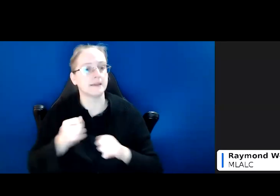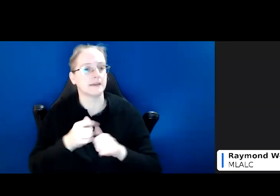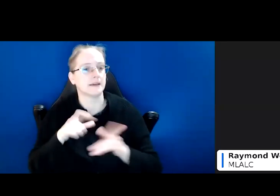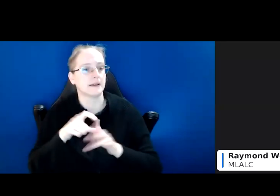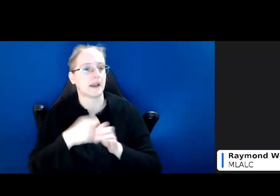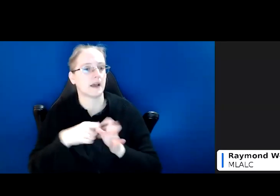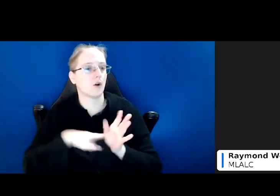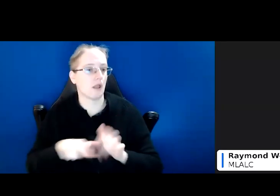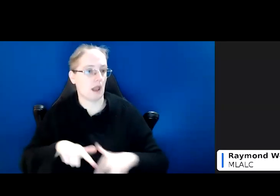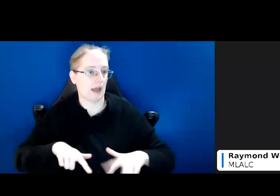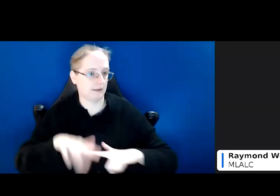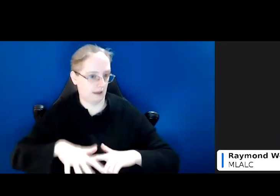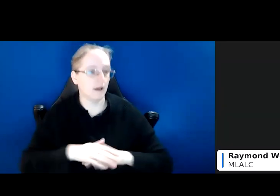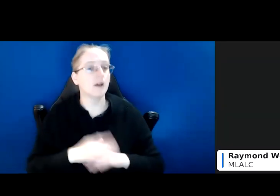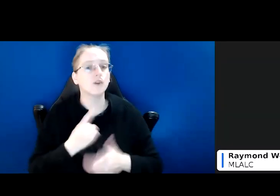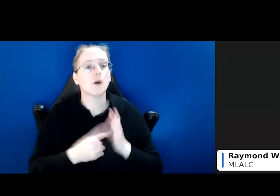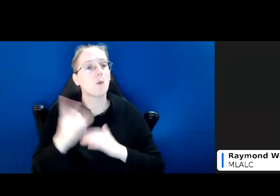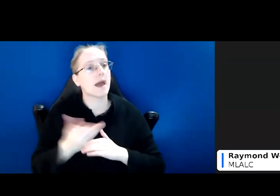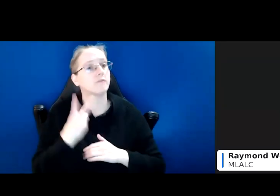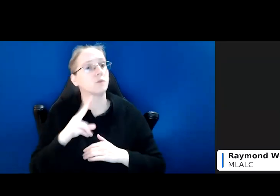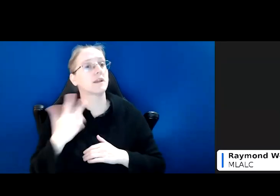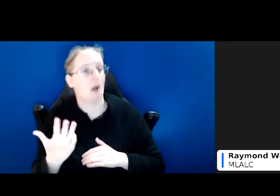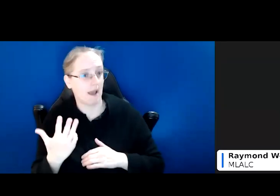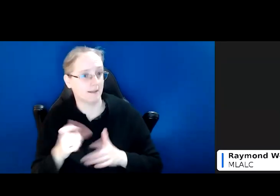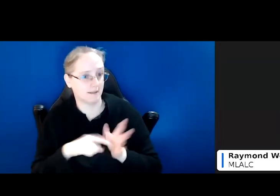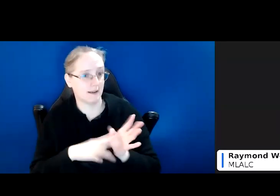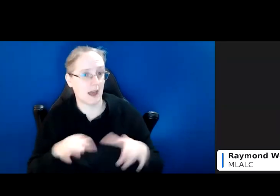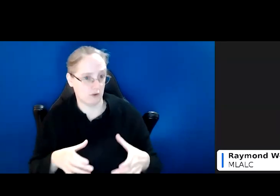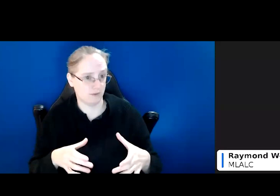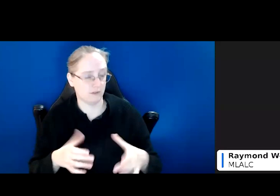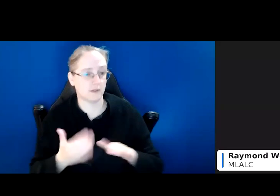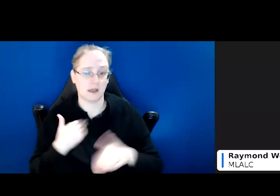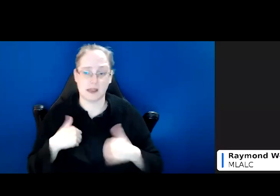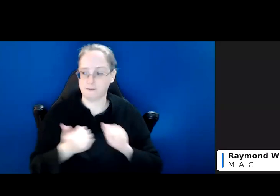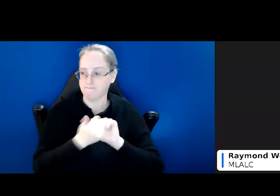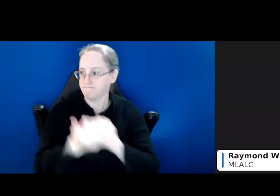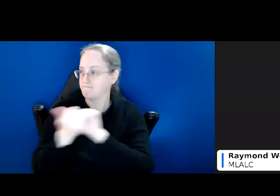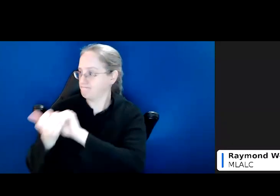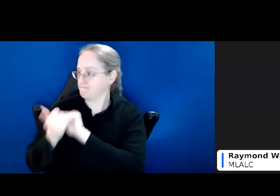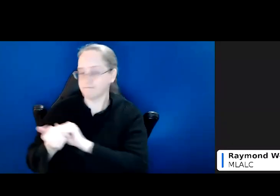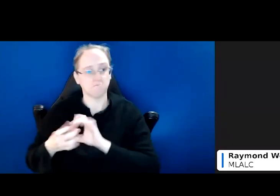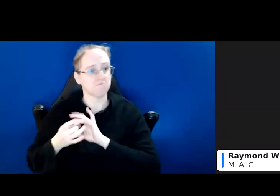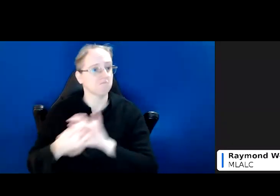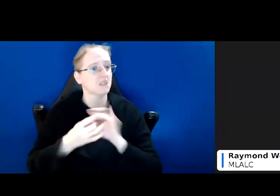there was only one of 29 clan groups, you know, where they lived, a symbiotic lifestyle with each other and everything within their boundaries.